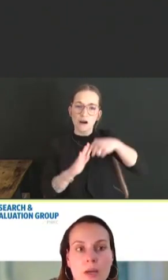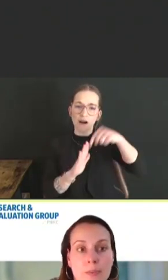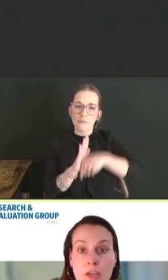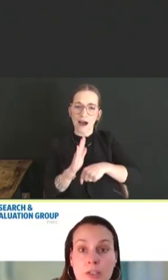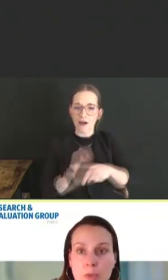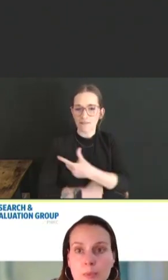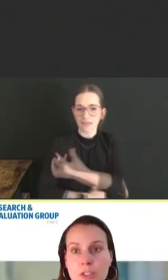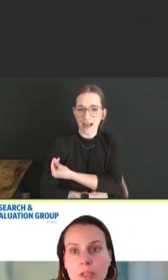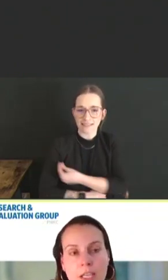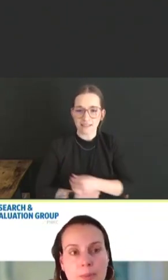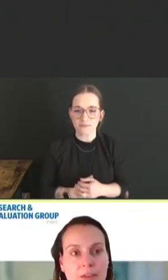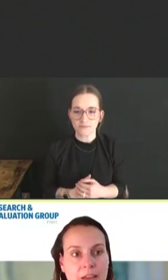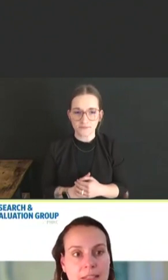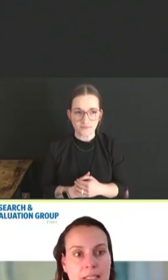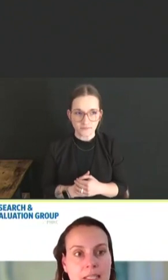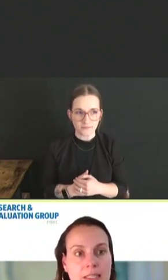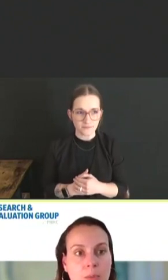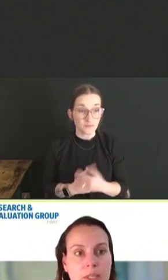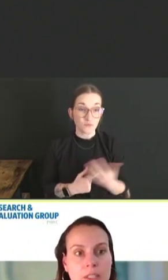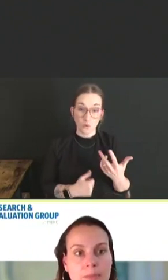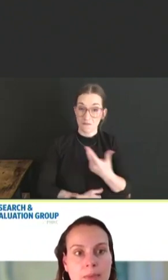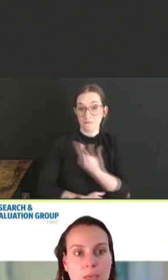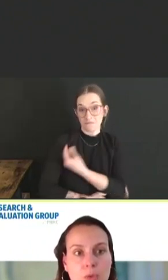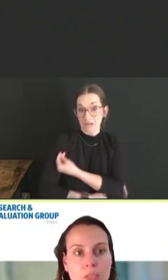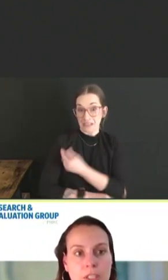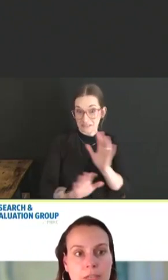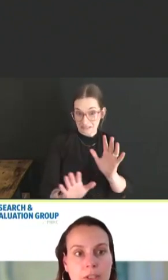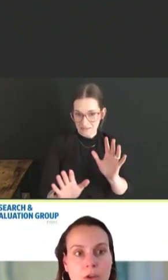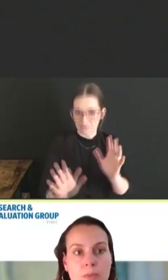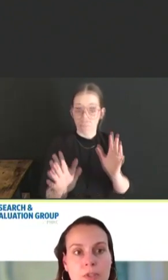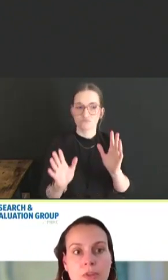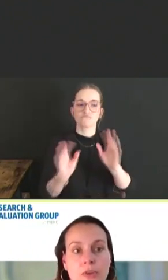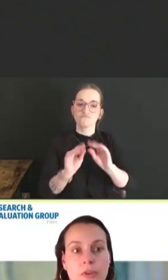Because we will be talking about vaccines, I wanted to make sure we share that almost a third